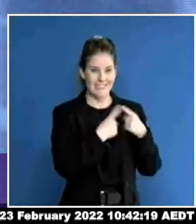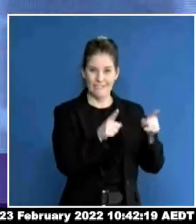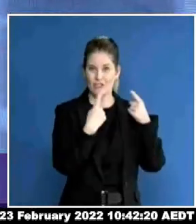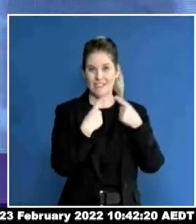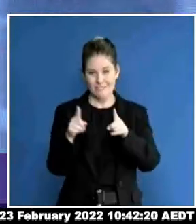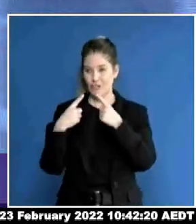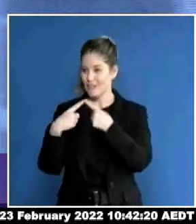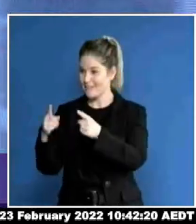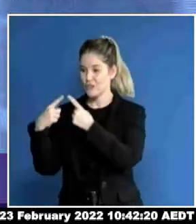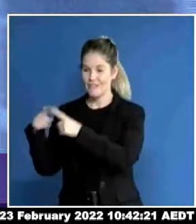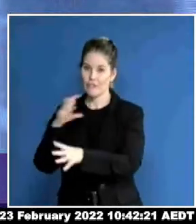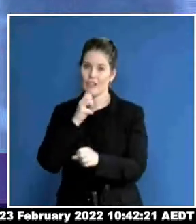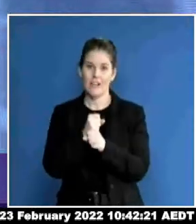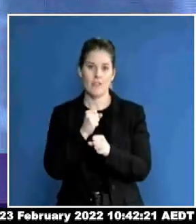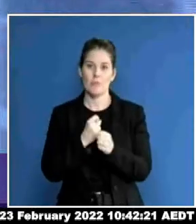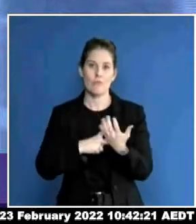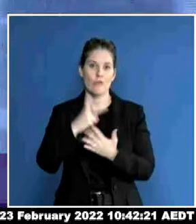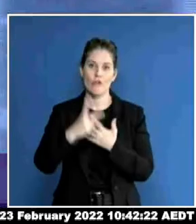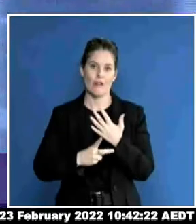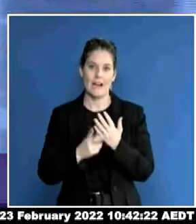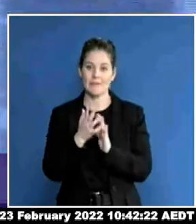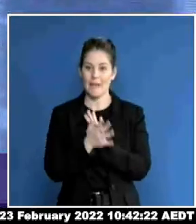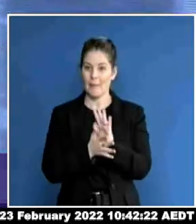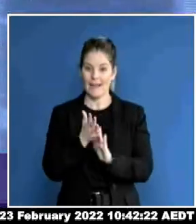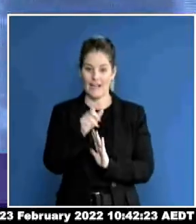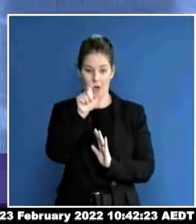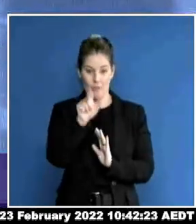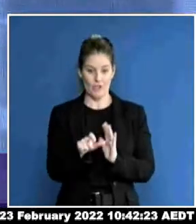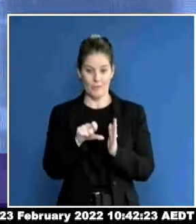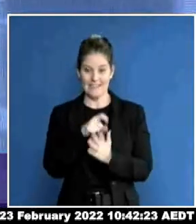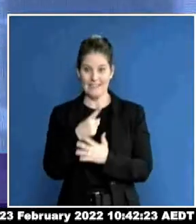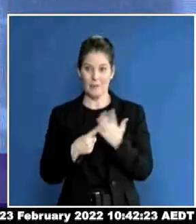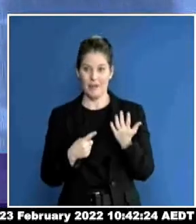for people with disability to navigate through the program to achieve employment